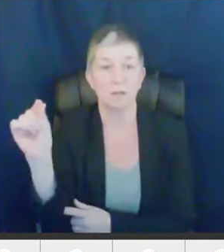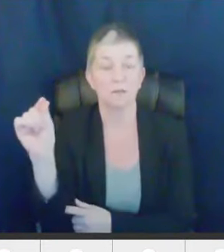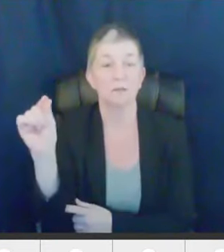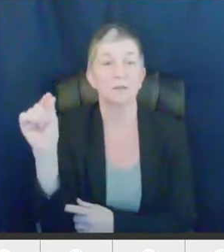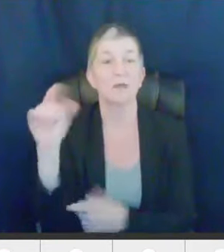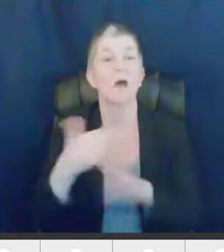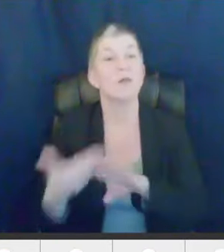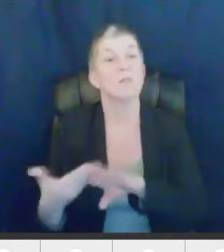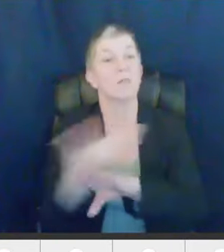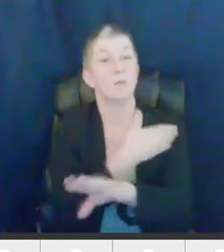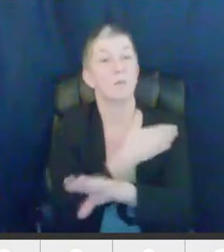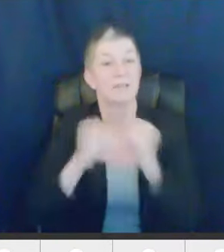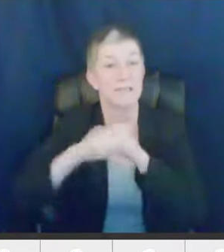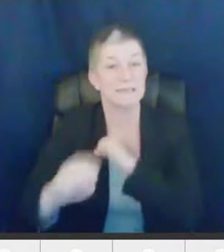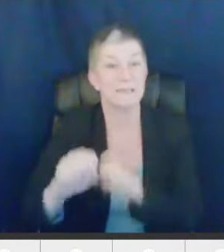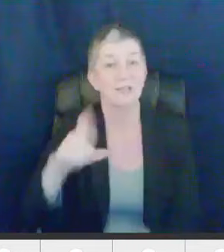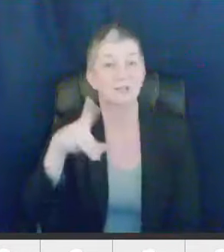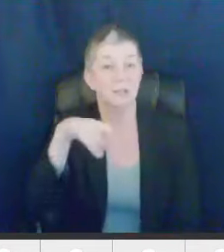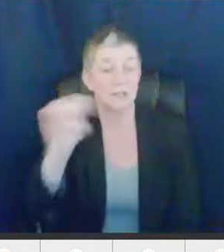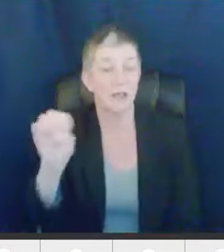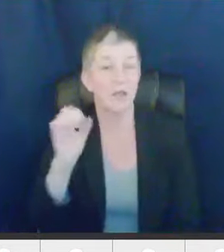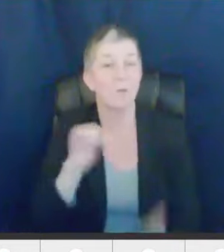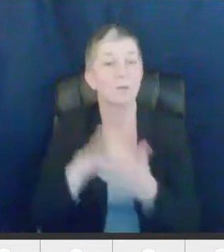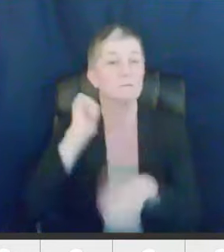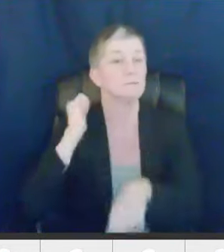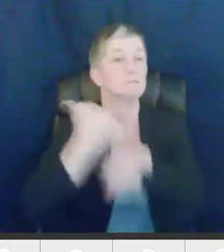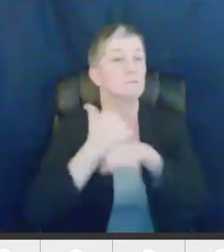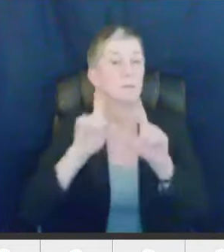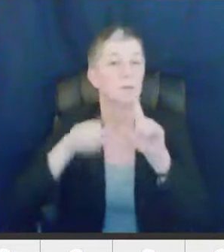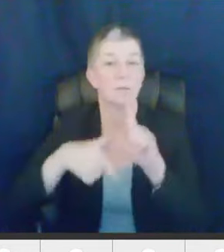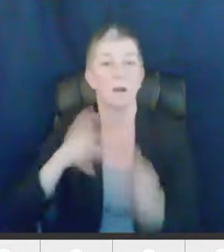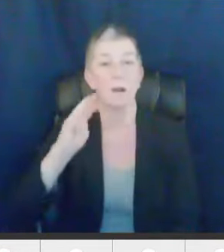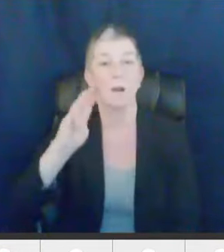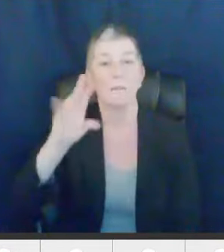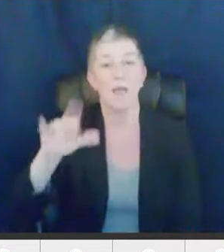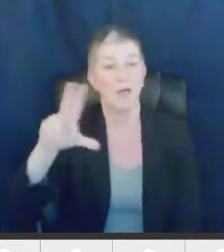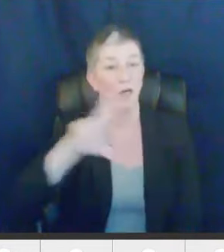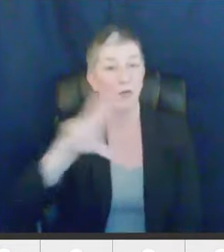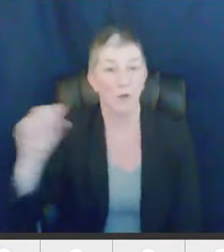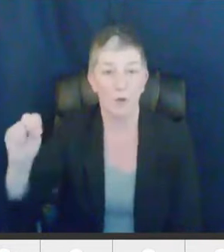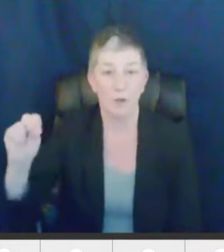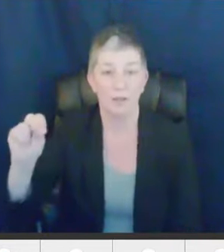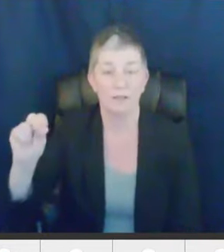extension date was set to expire on May 30th again it is now extended to July